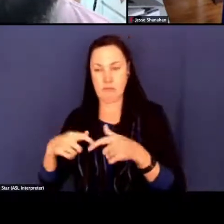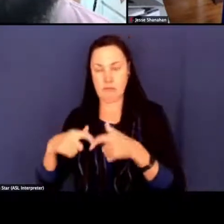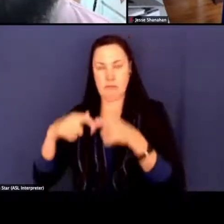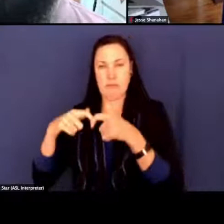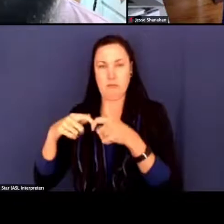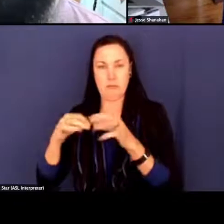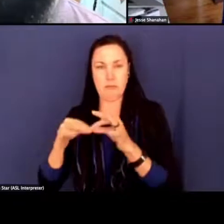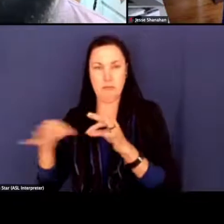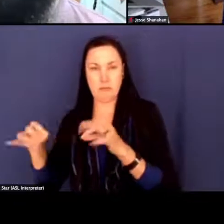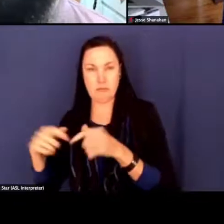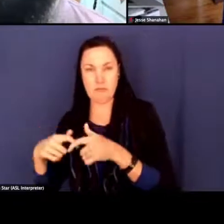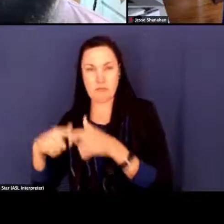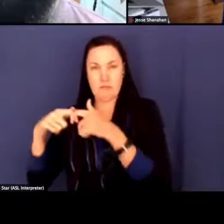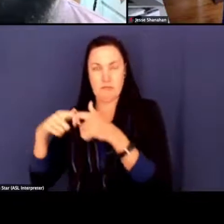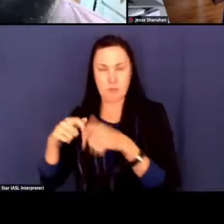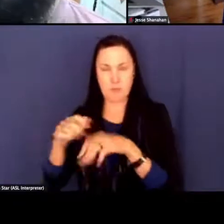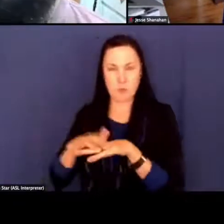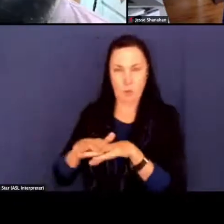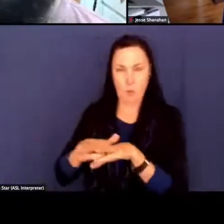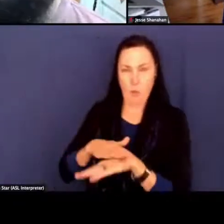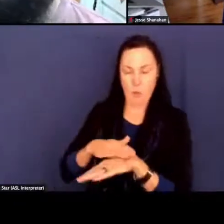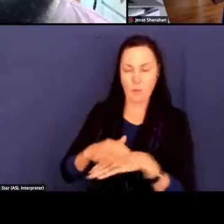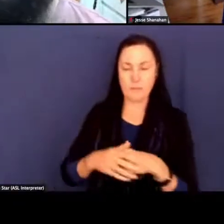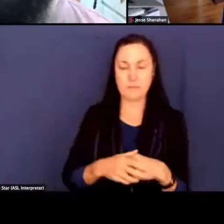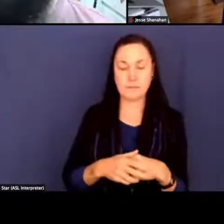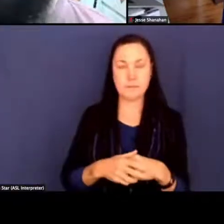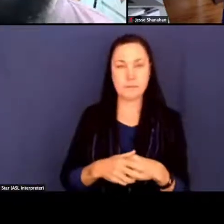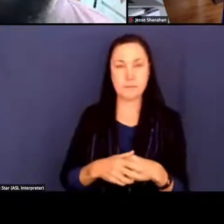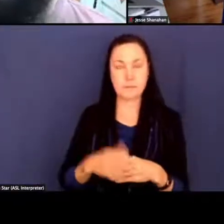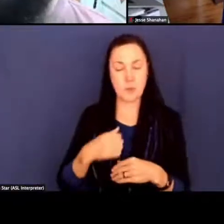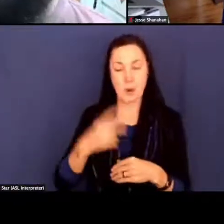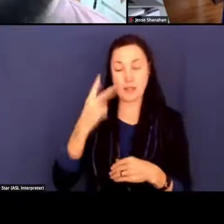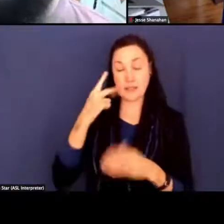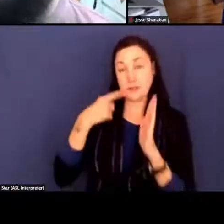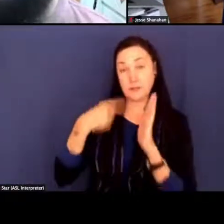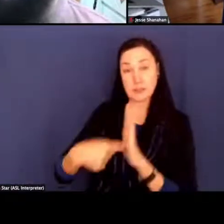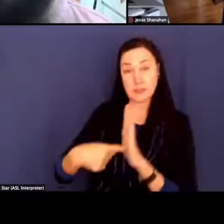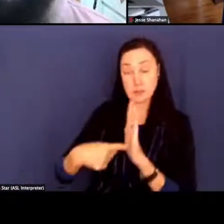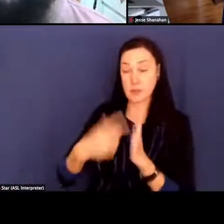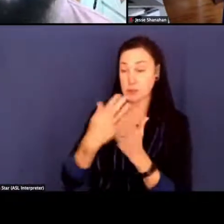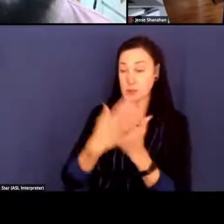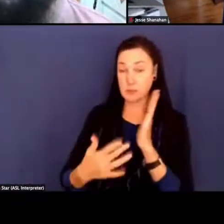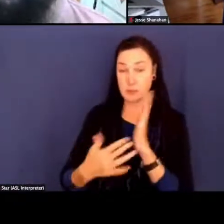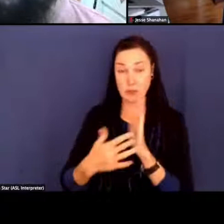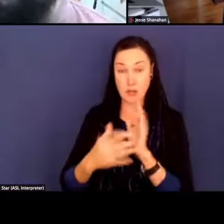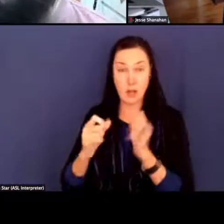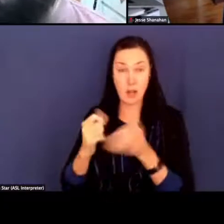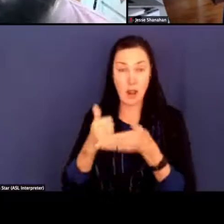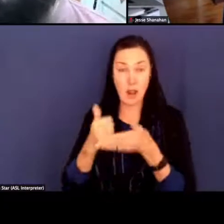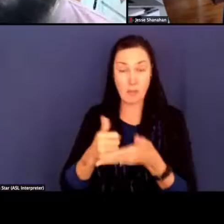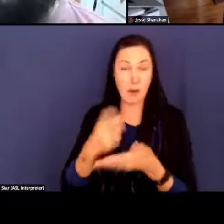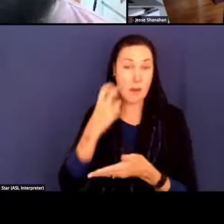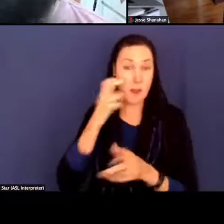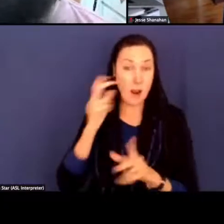that was trying to help blind people to learn math with